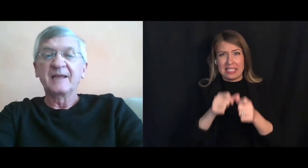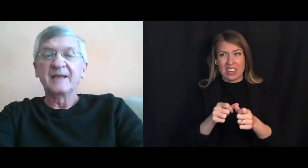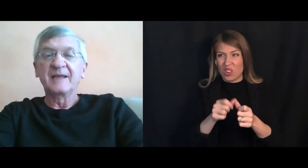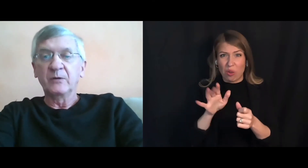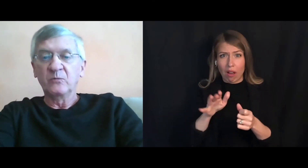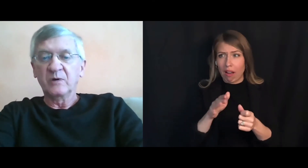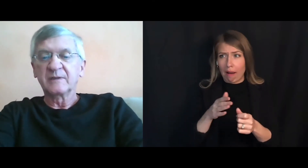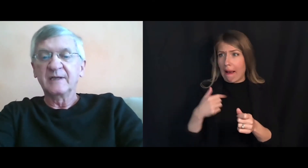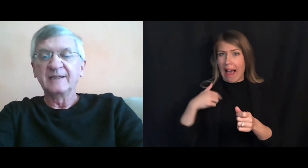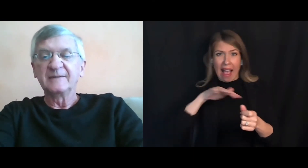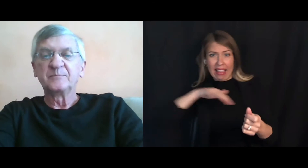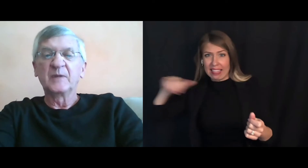I think Mary worked on it.